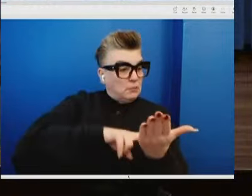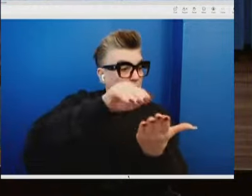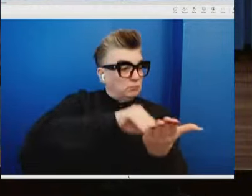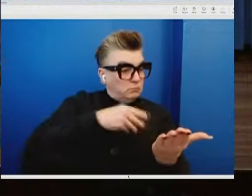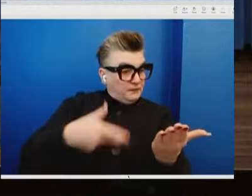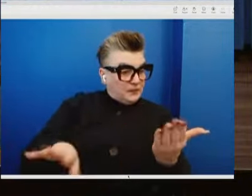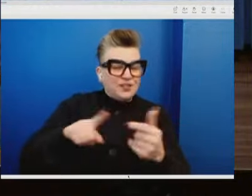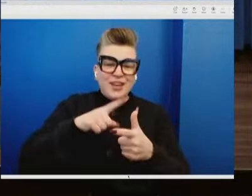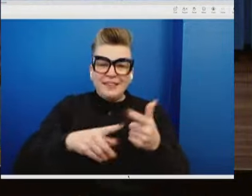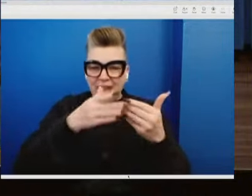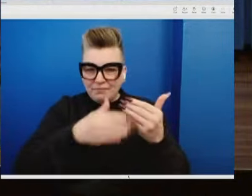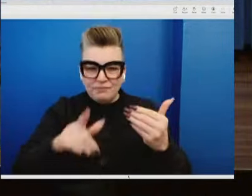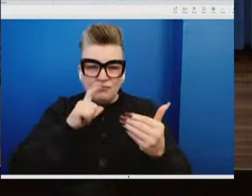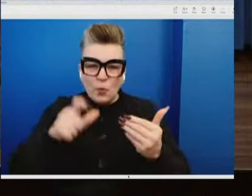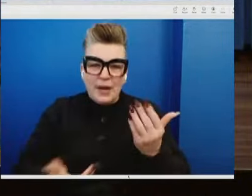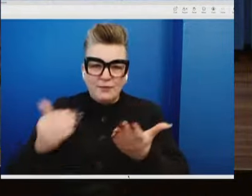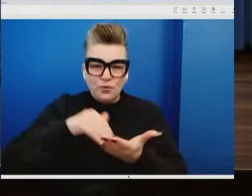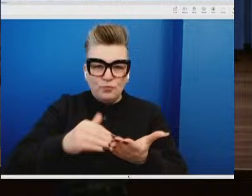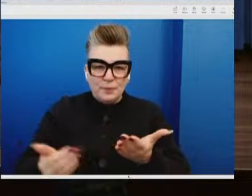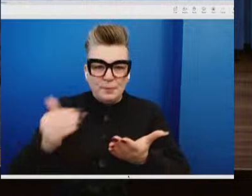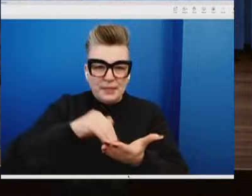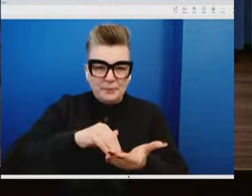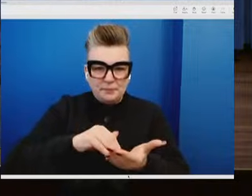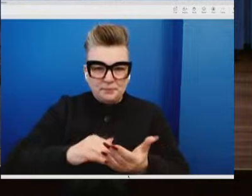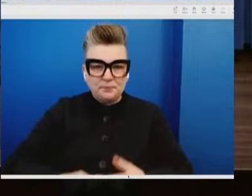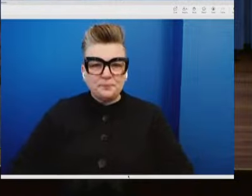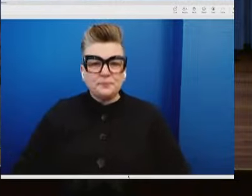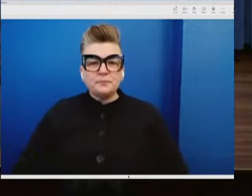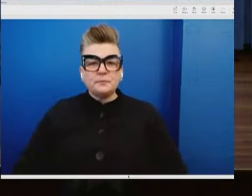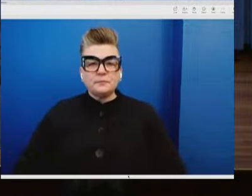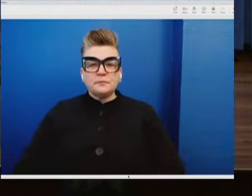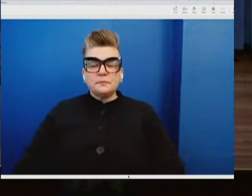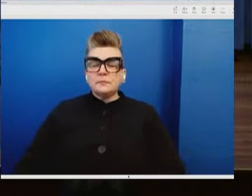Daniel Brillman: Yeah, I want to correct the thing I said earlier. You asked about the state